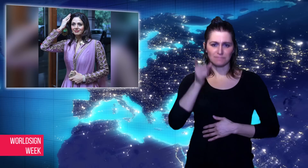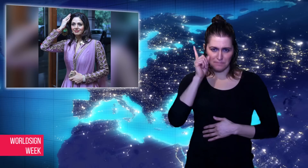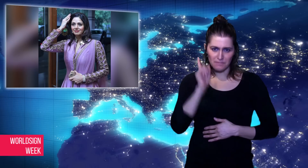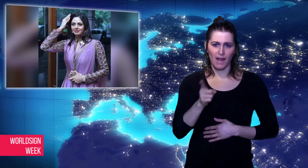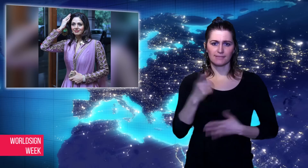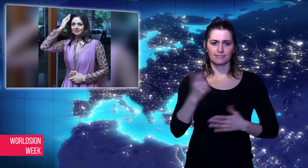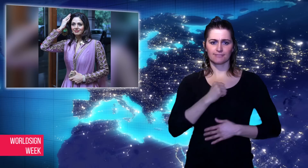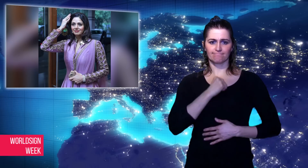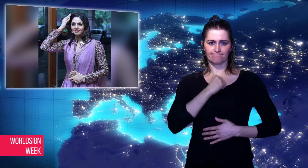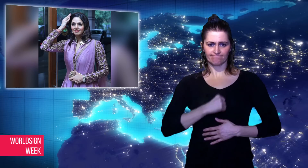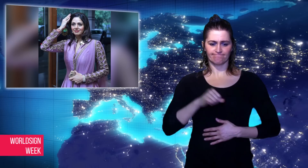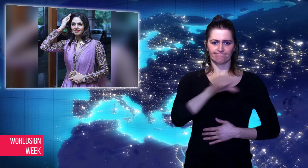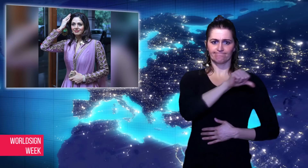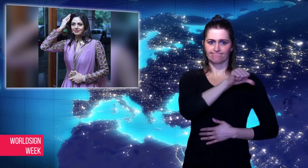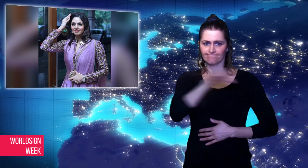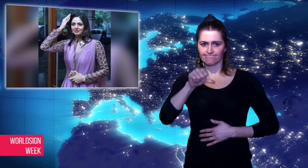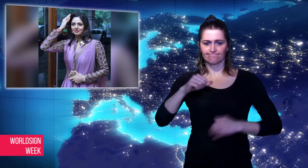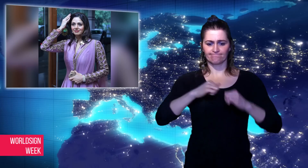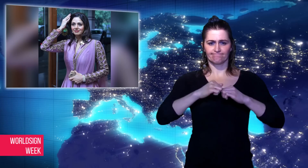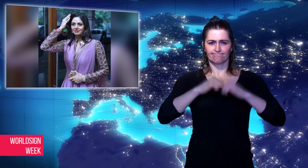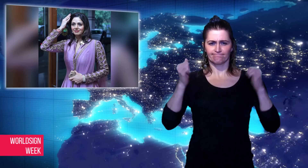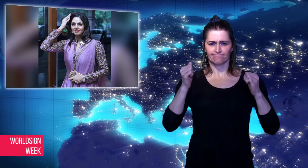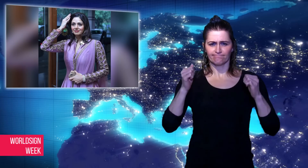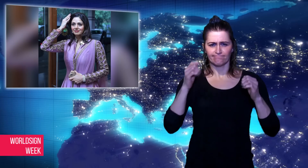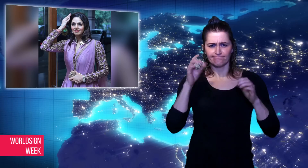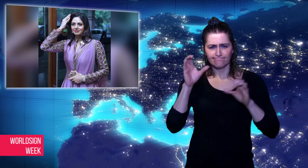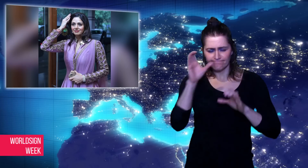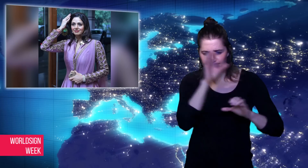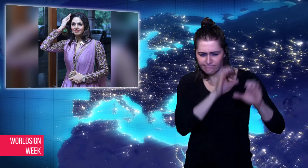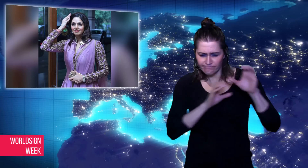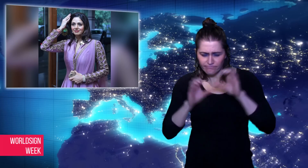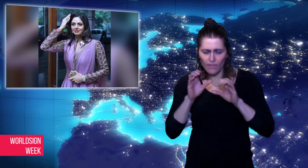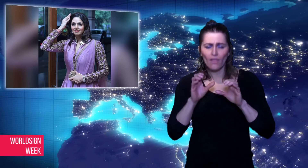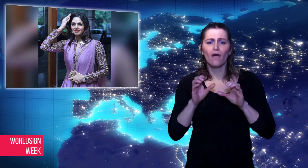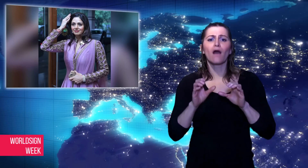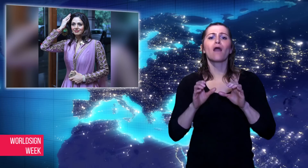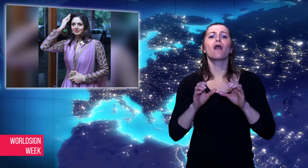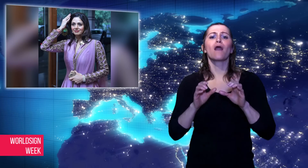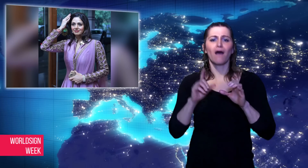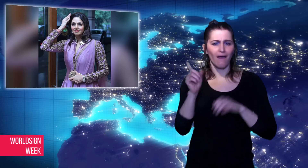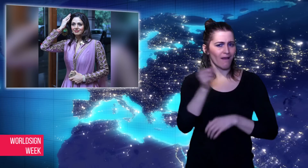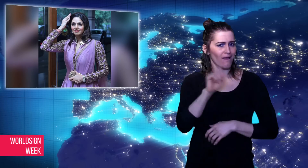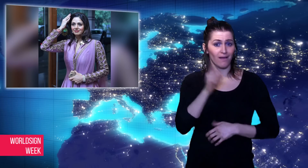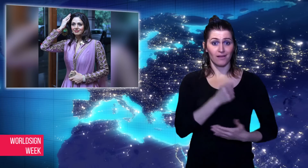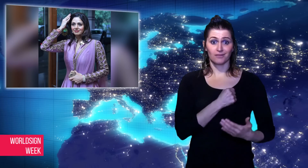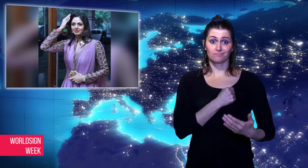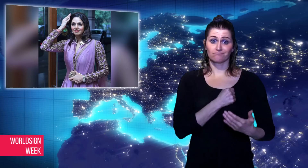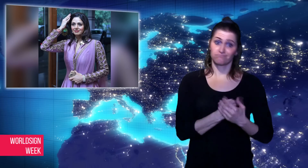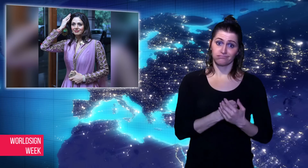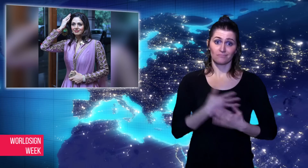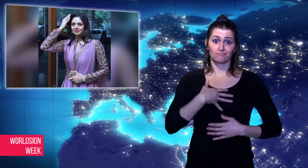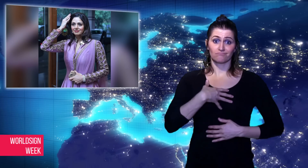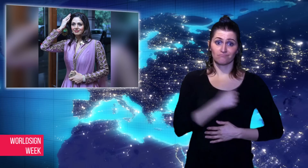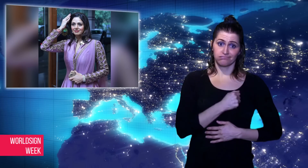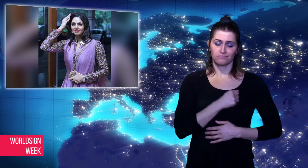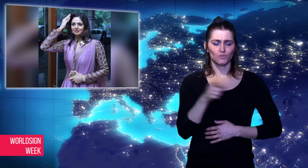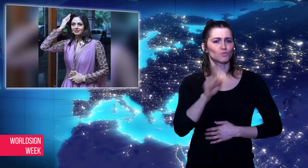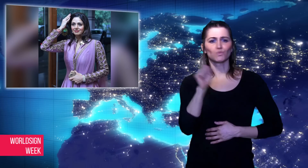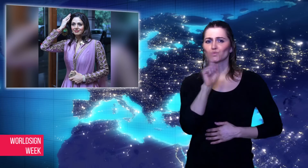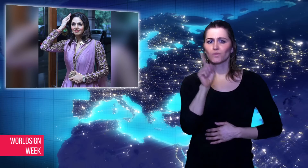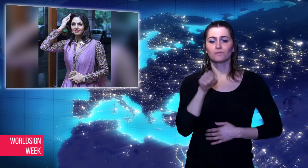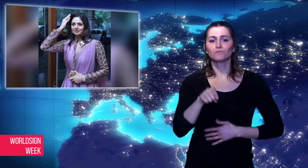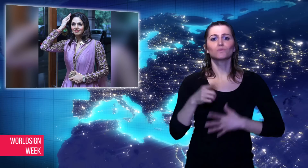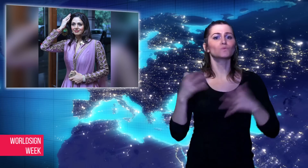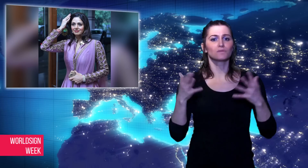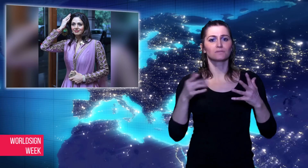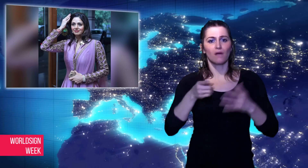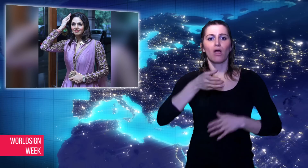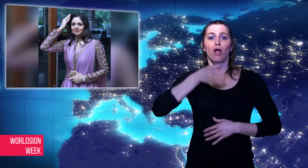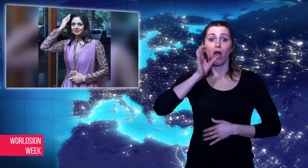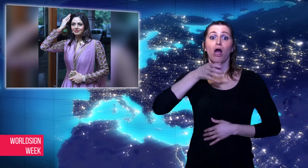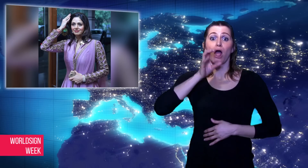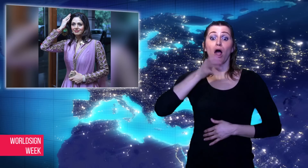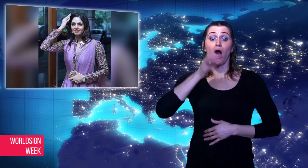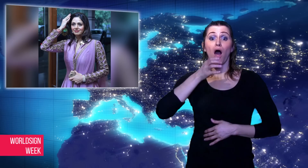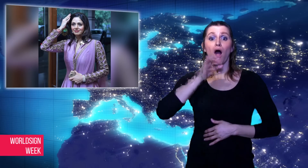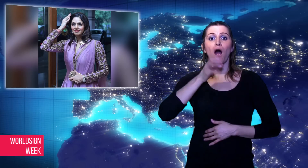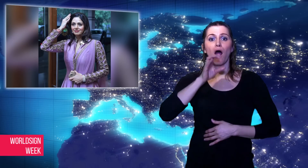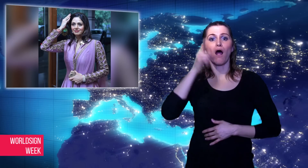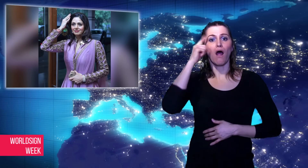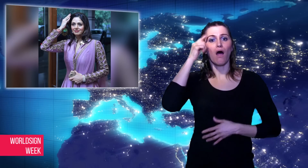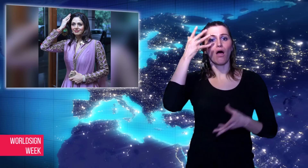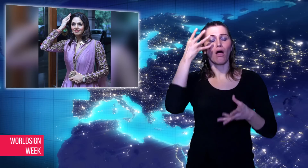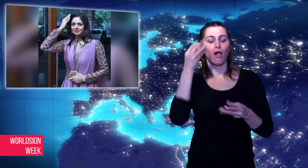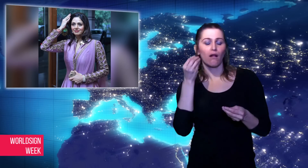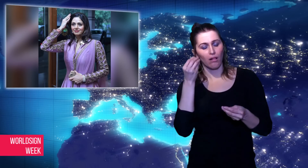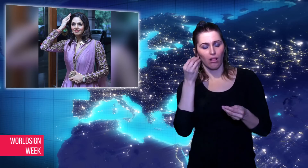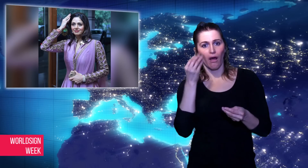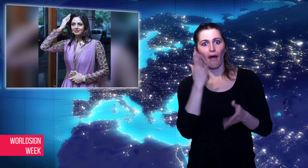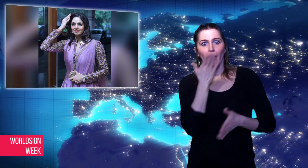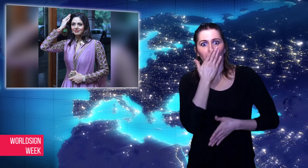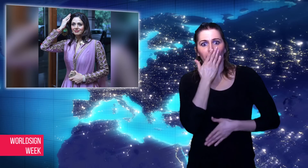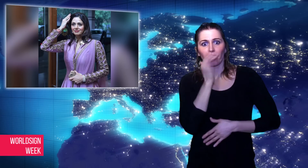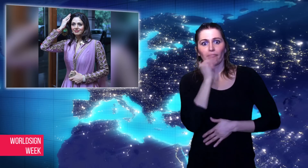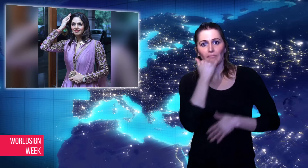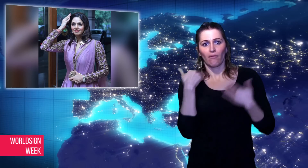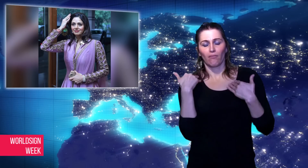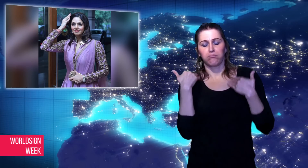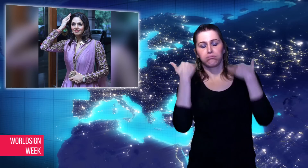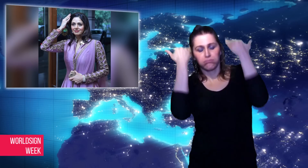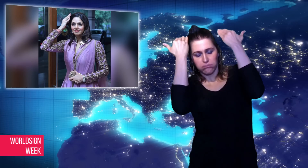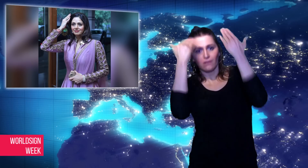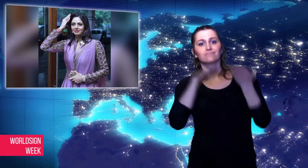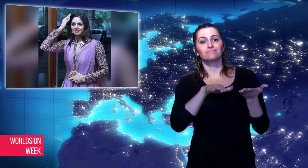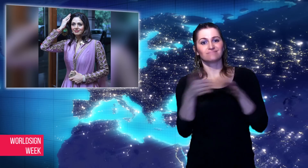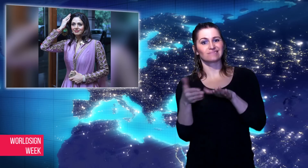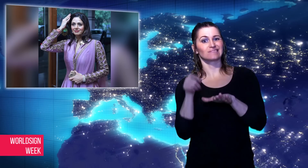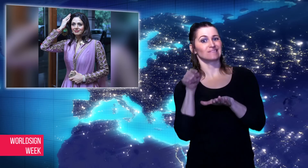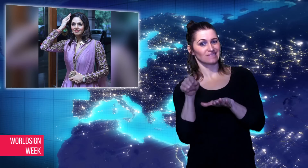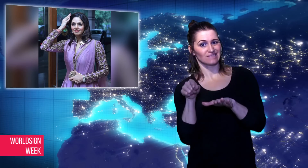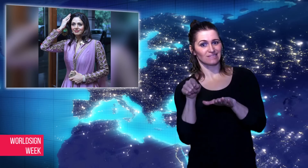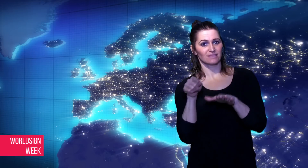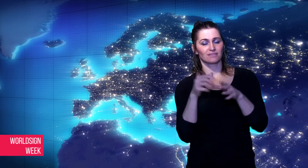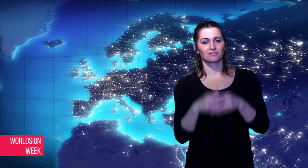of a massive heart attack.